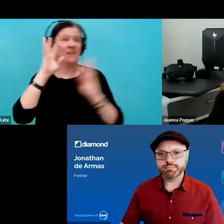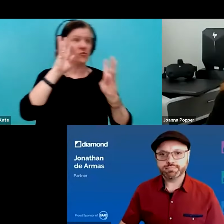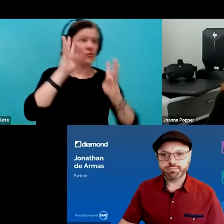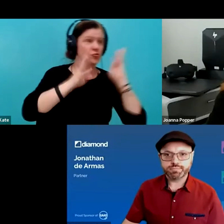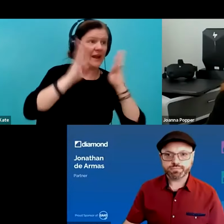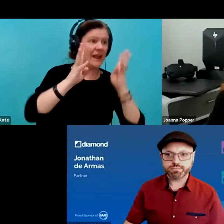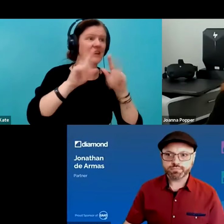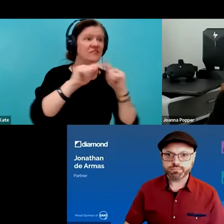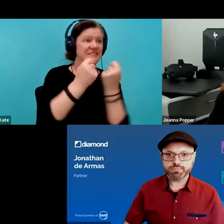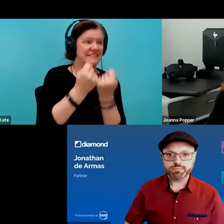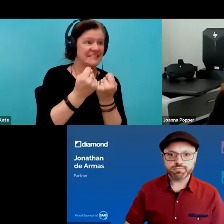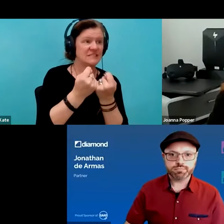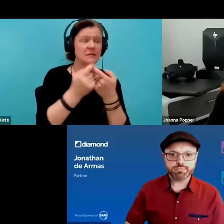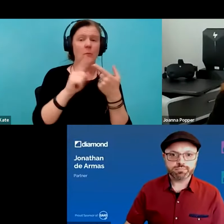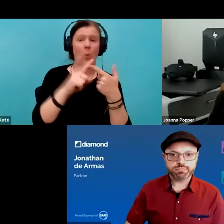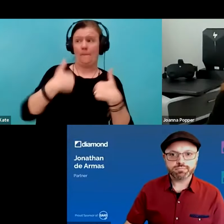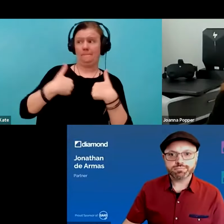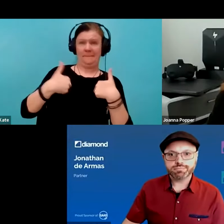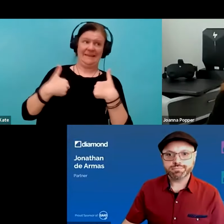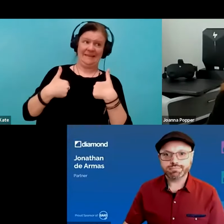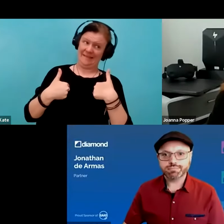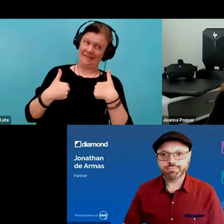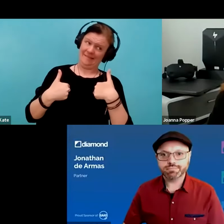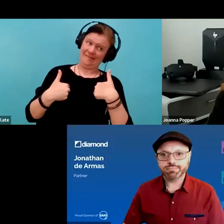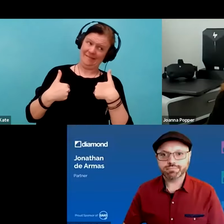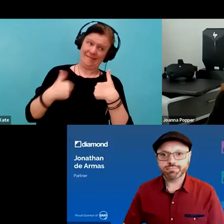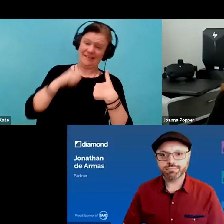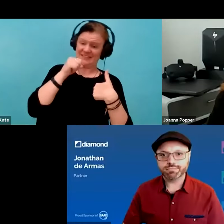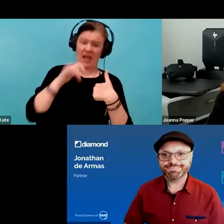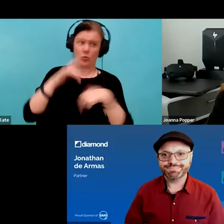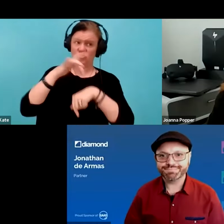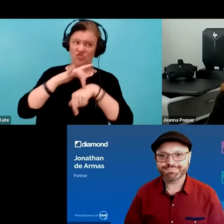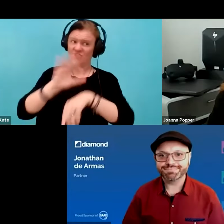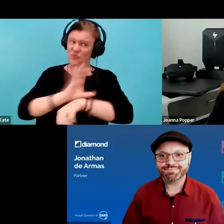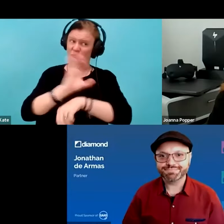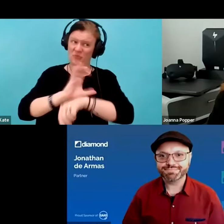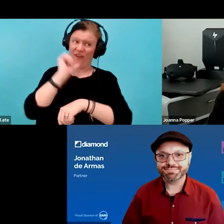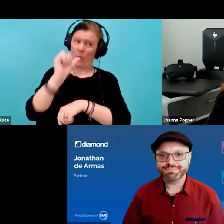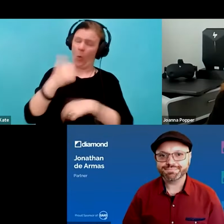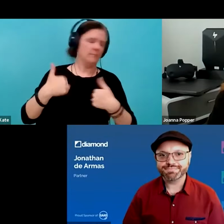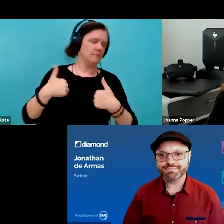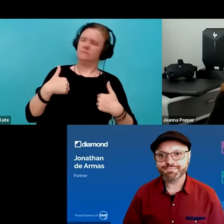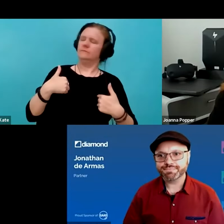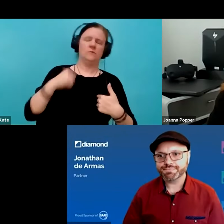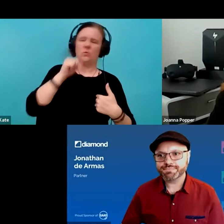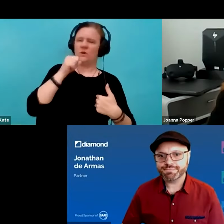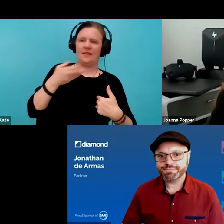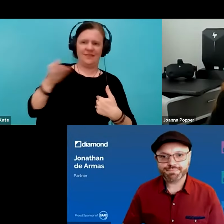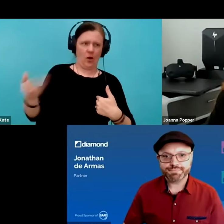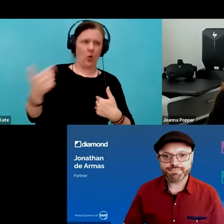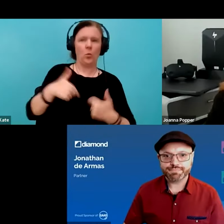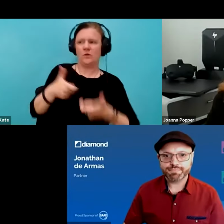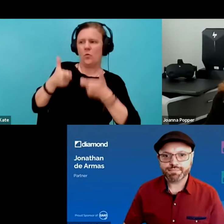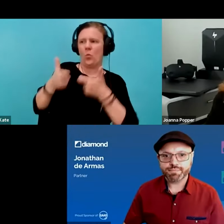of for the clients or even me because I don't actually push the buttons on the computer. You know, I, we all are now tuning in, through zoom